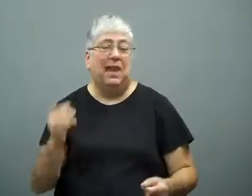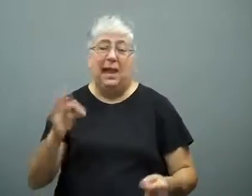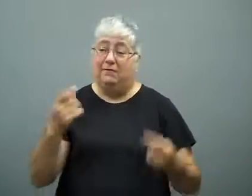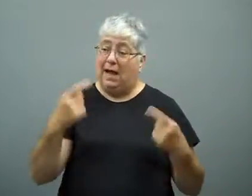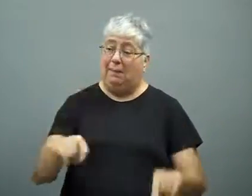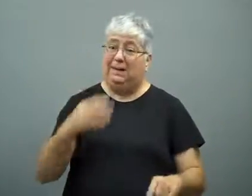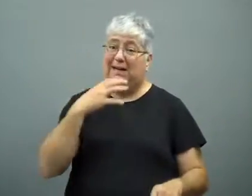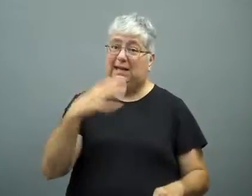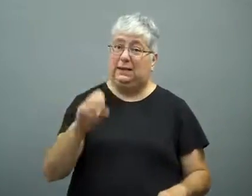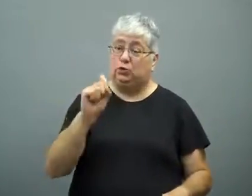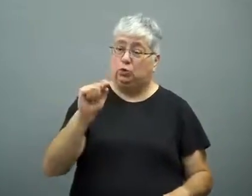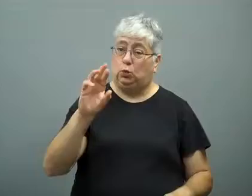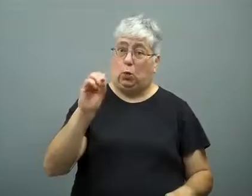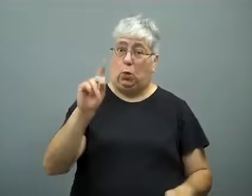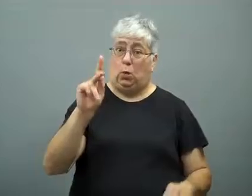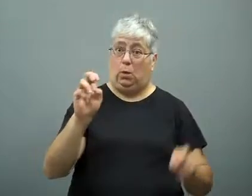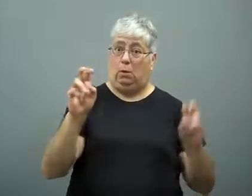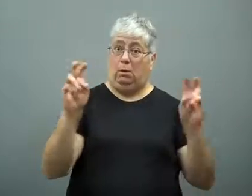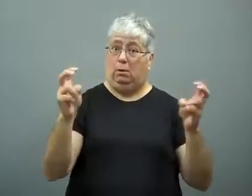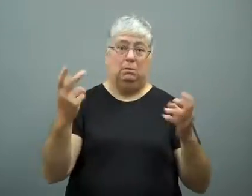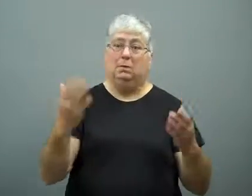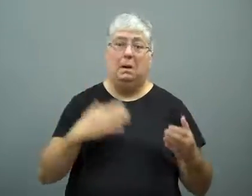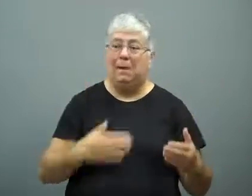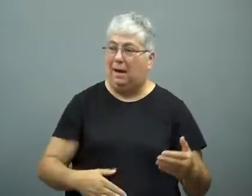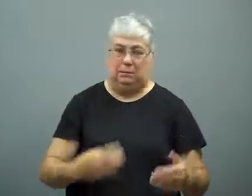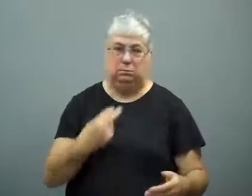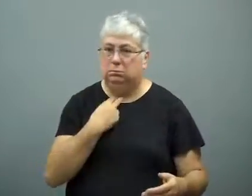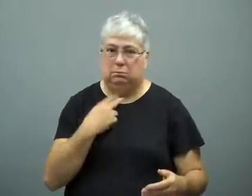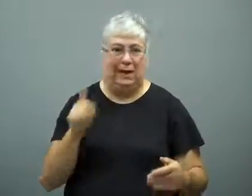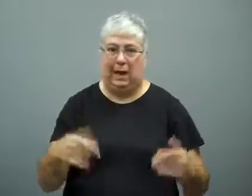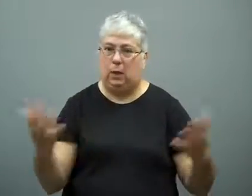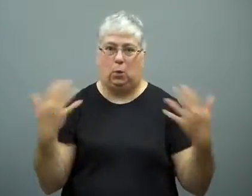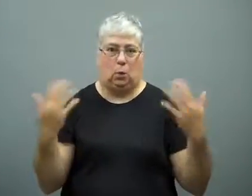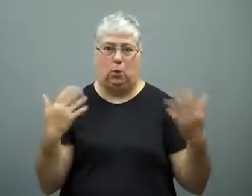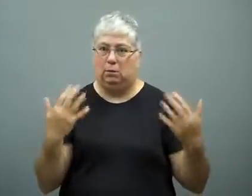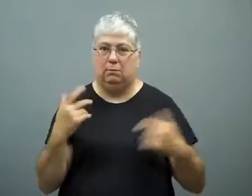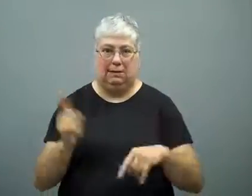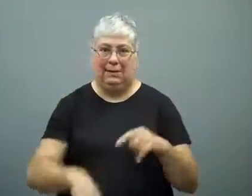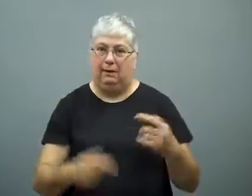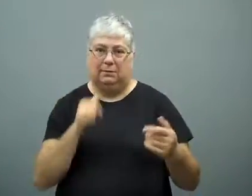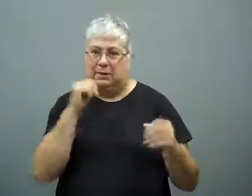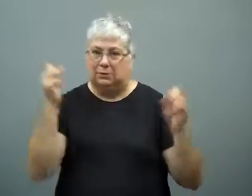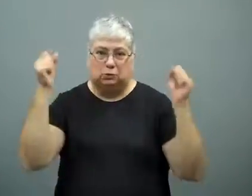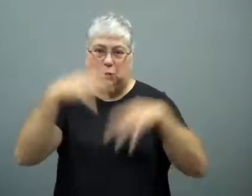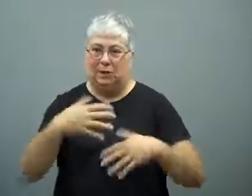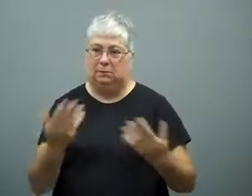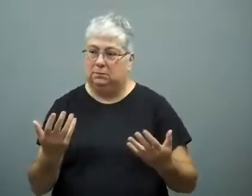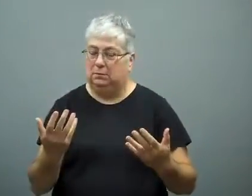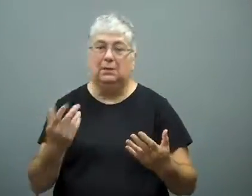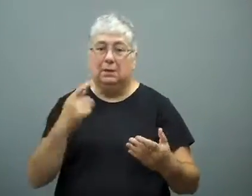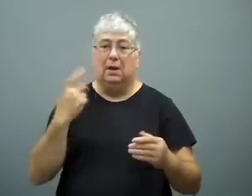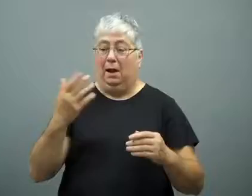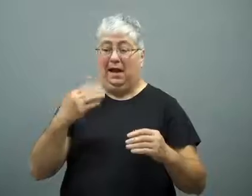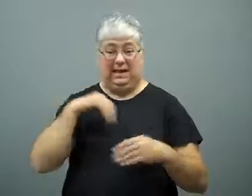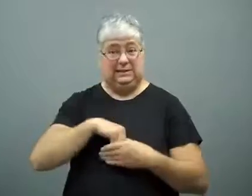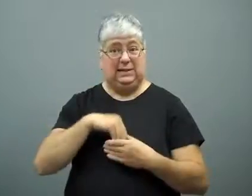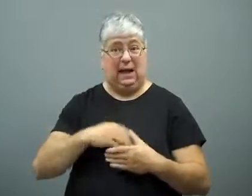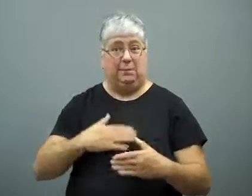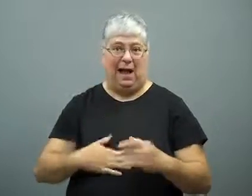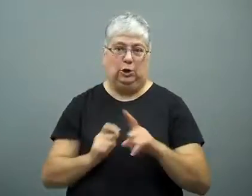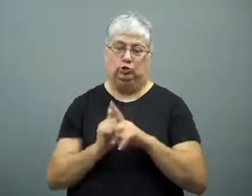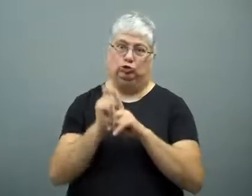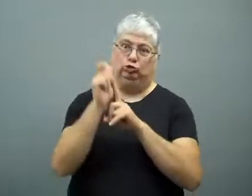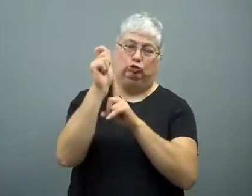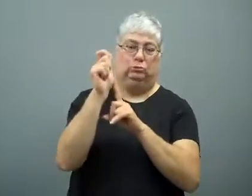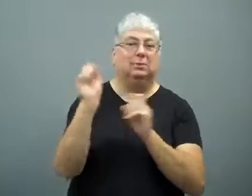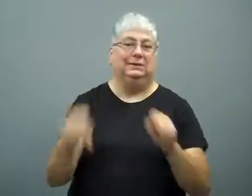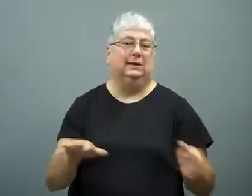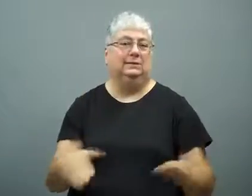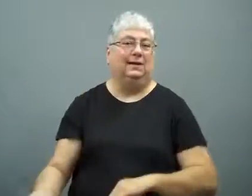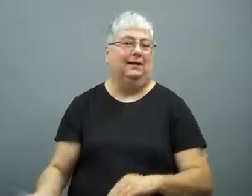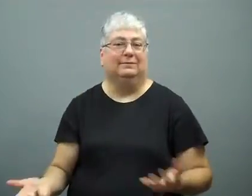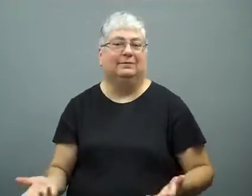With heat stroke, a person's body can't sweat and can't cool down.